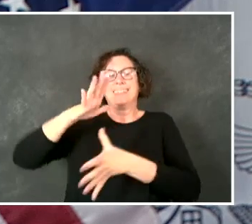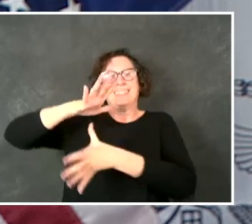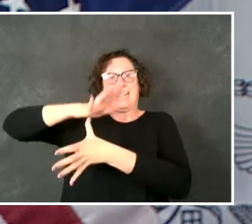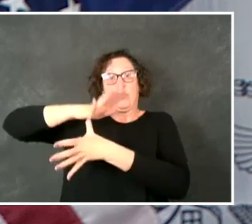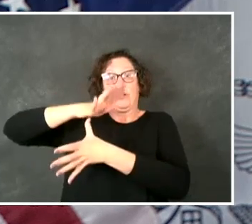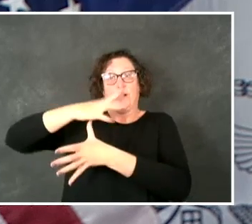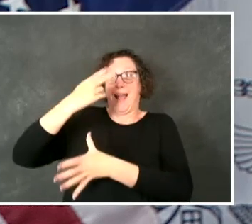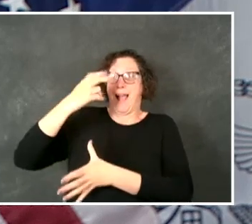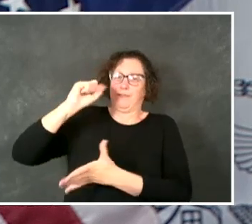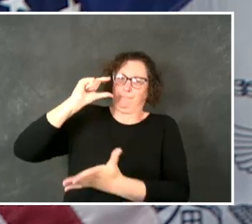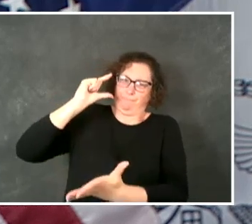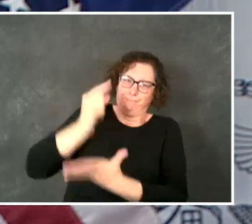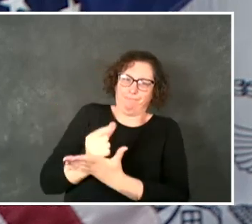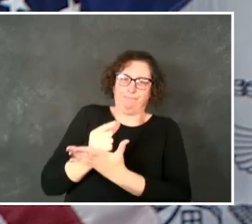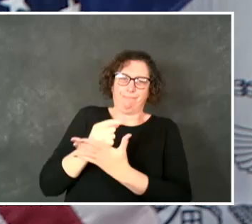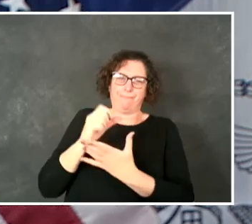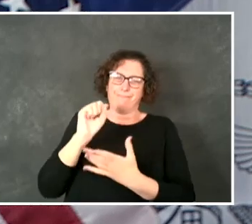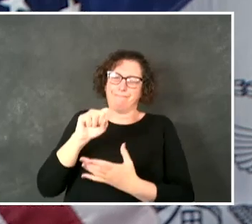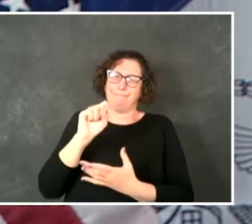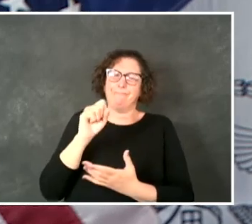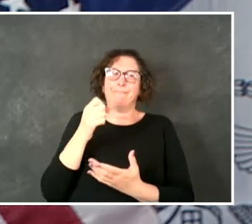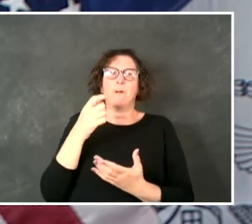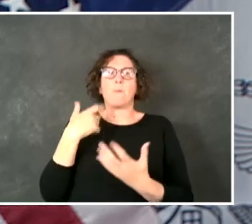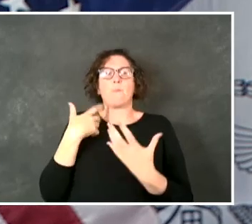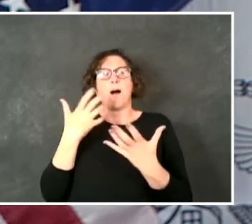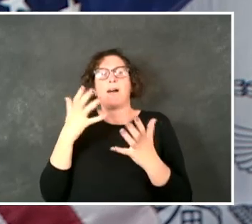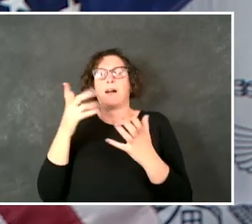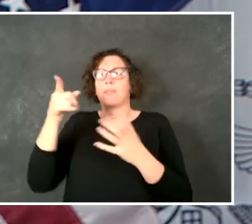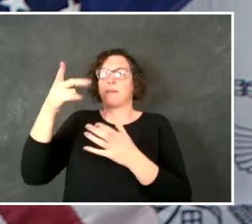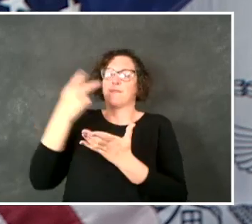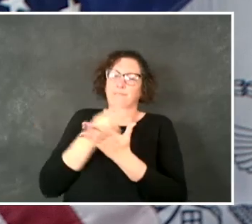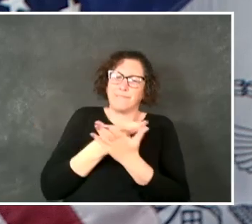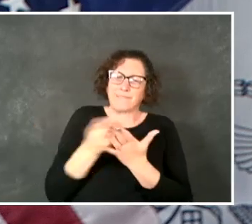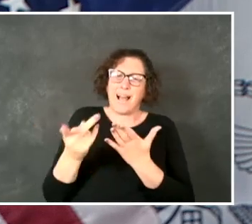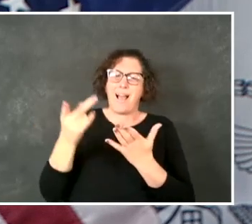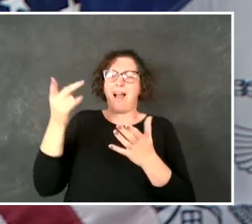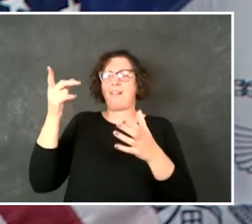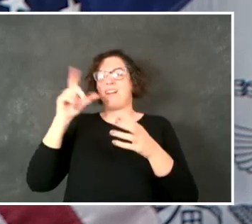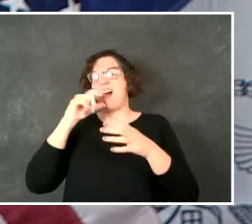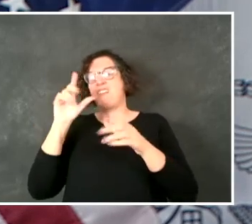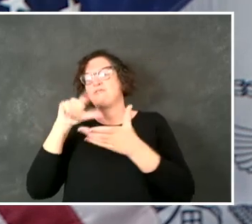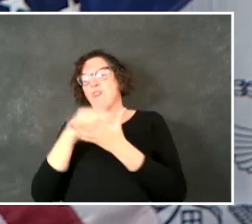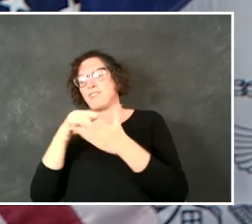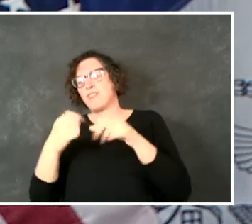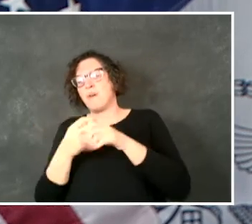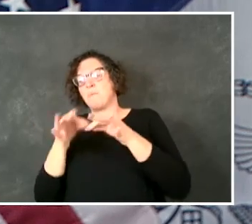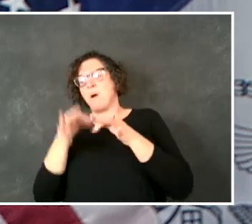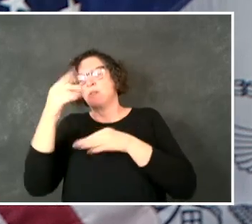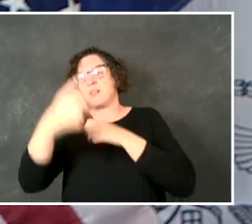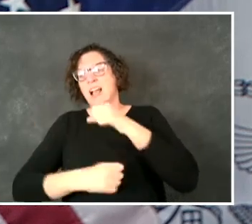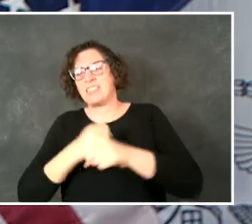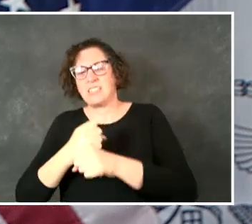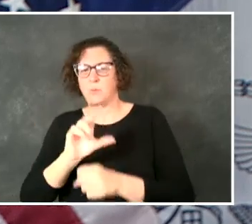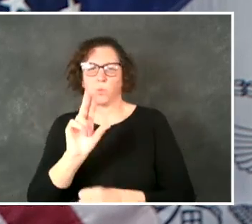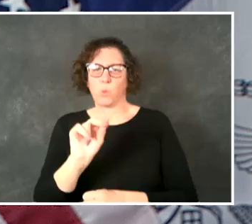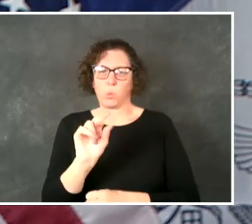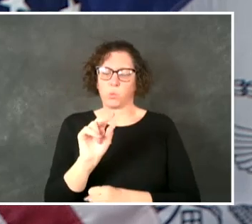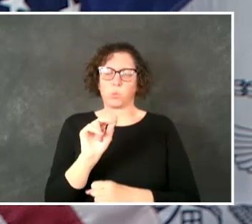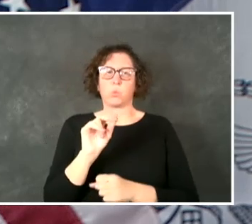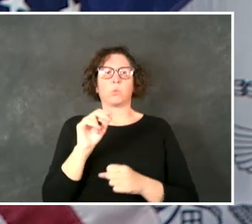CLEARLY, WANT TO ESE ASMYAN SENIORS AS POSSIBLE MOVE ON AT THE END OF THE SCHOOL YEAR THE RIGHT WAY BUT WE